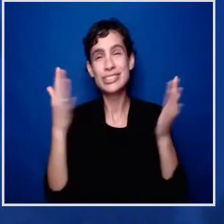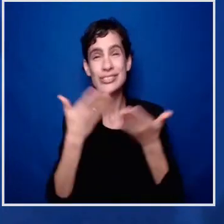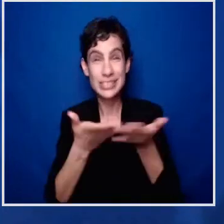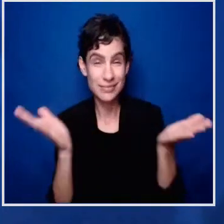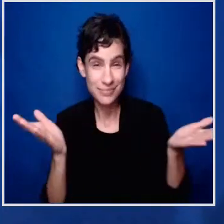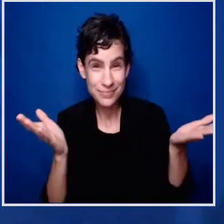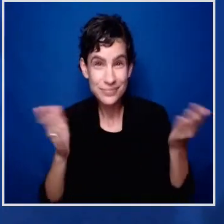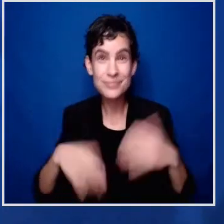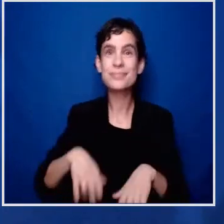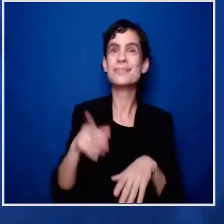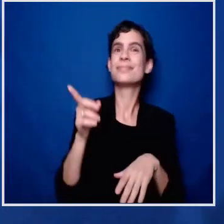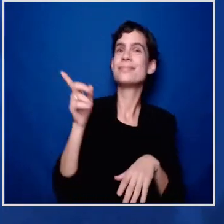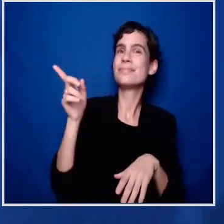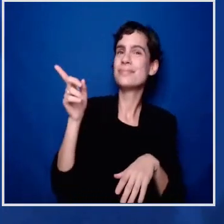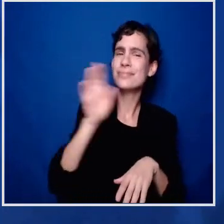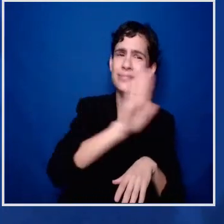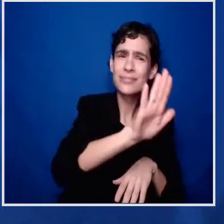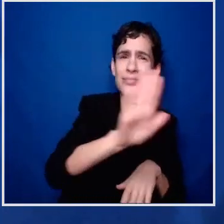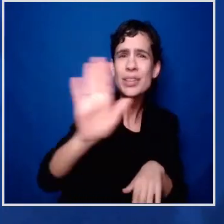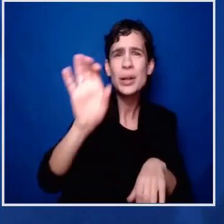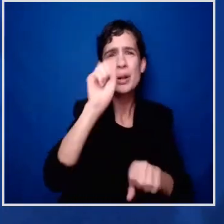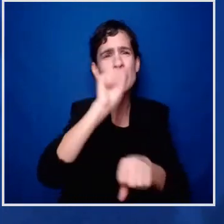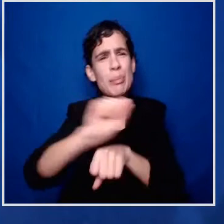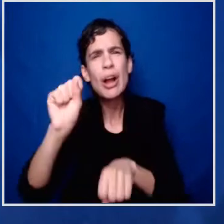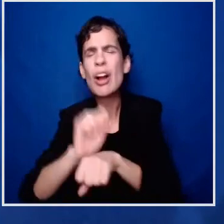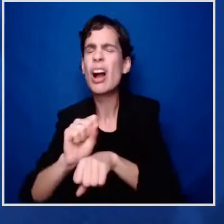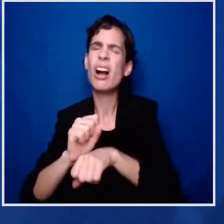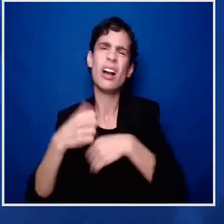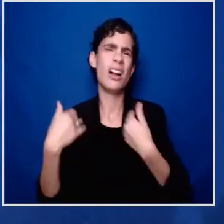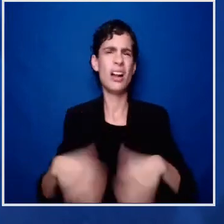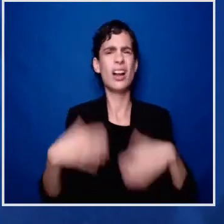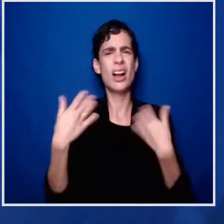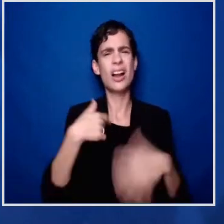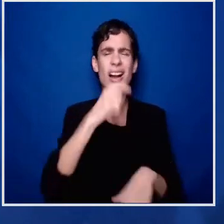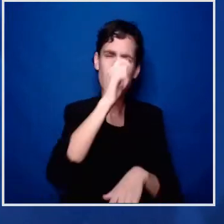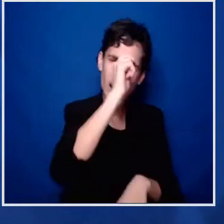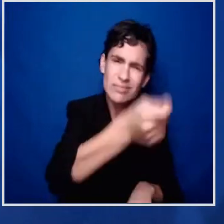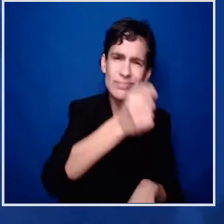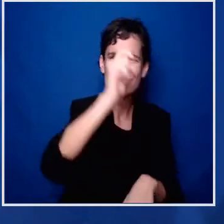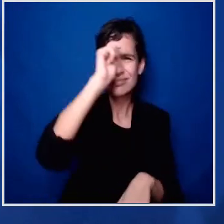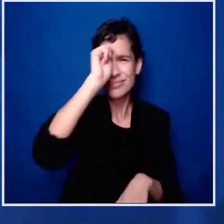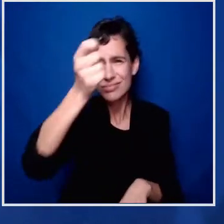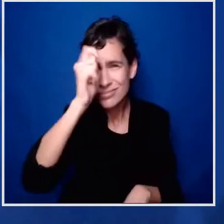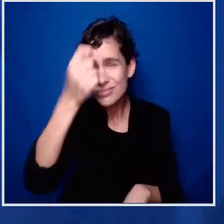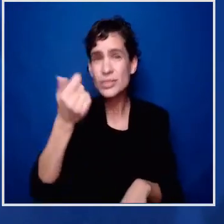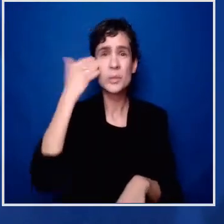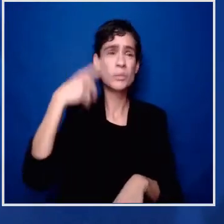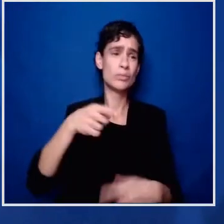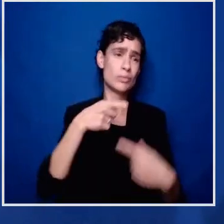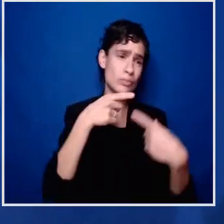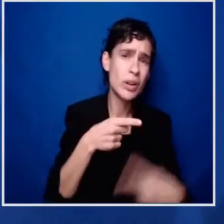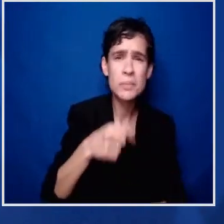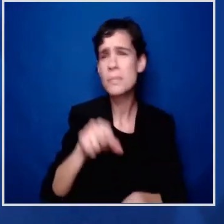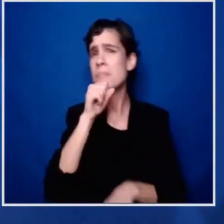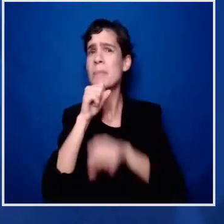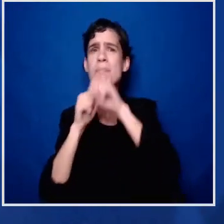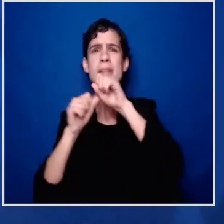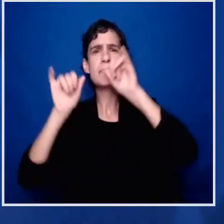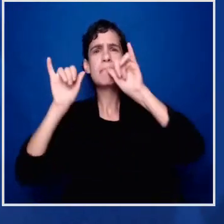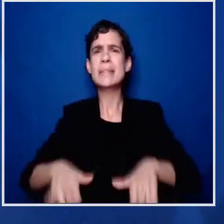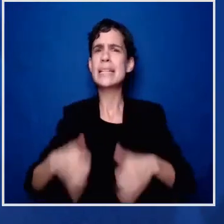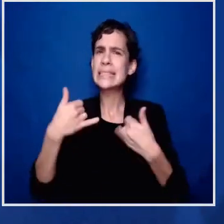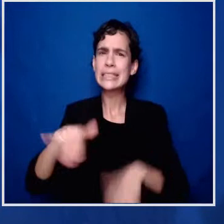GENERATIONS WHO HAVE MADE